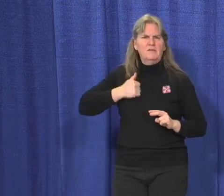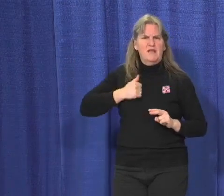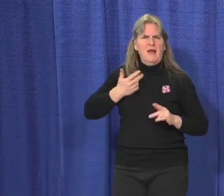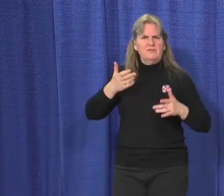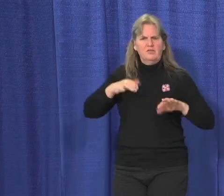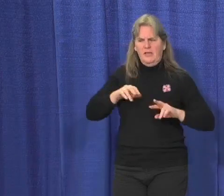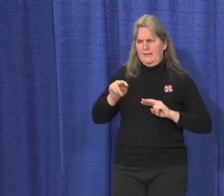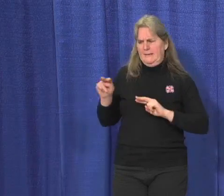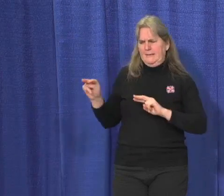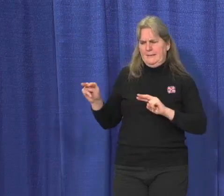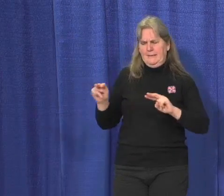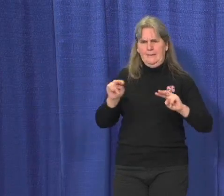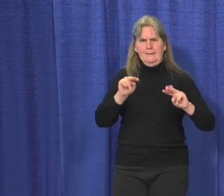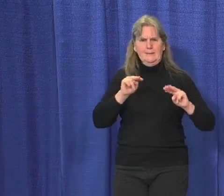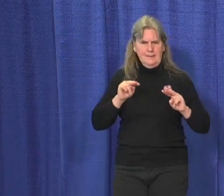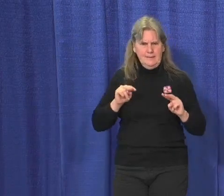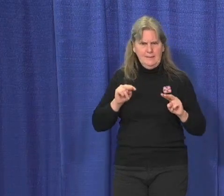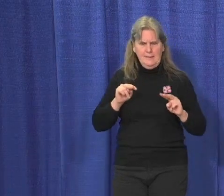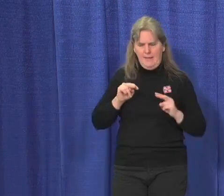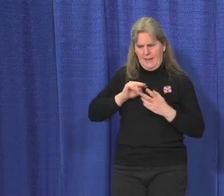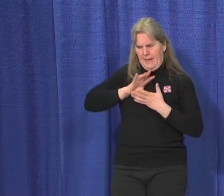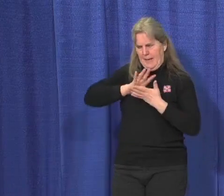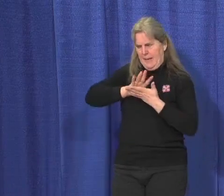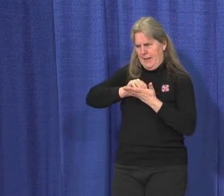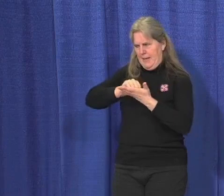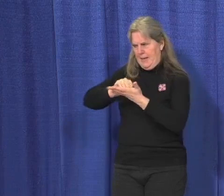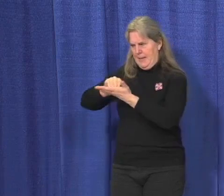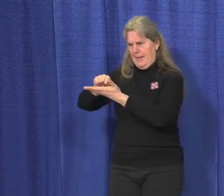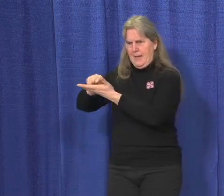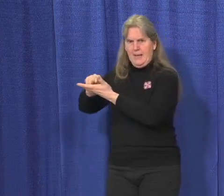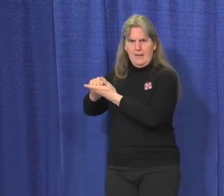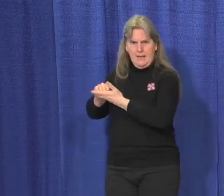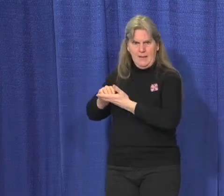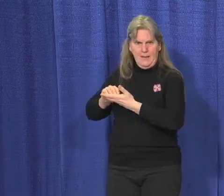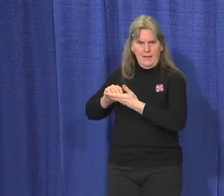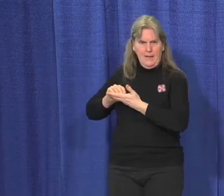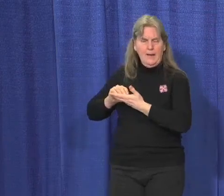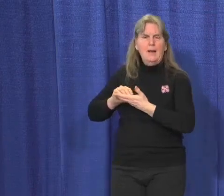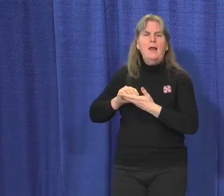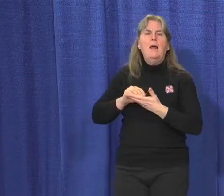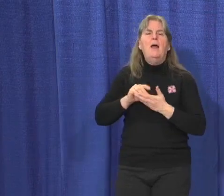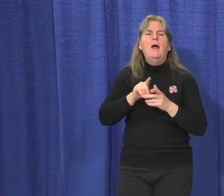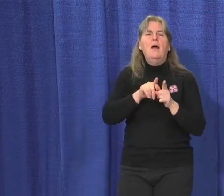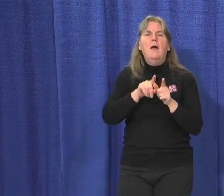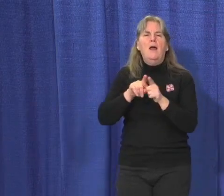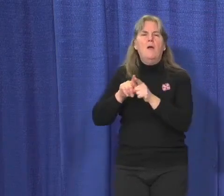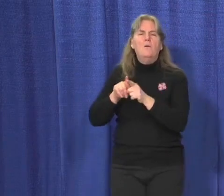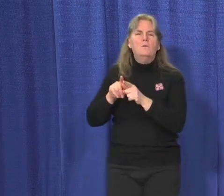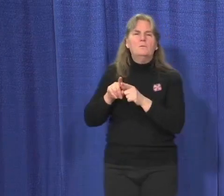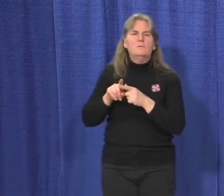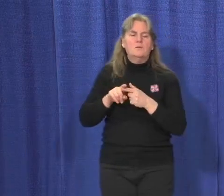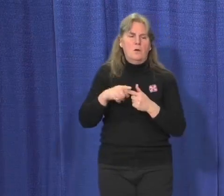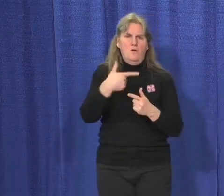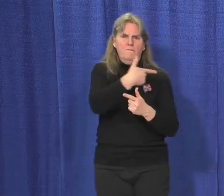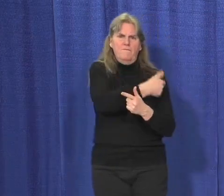And benefit from the rapidly accruing evidence around